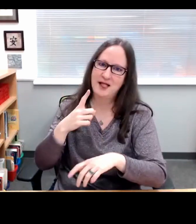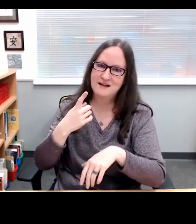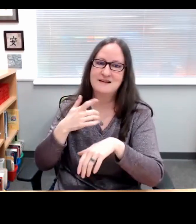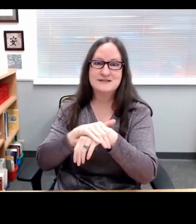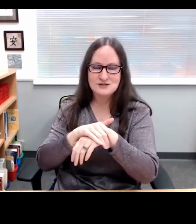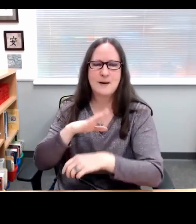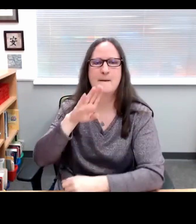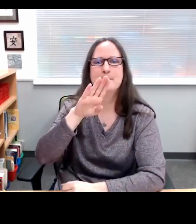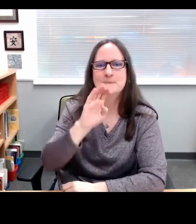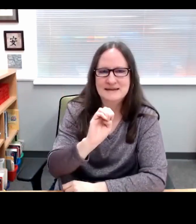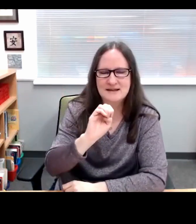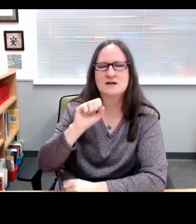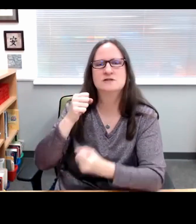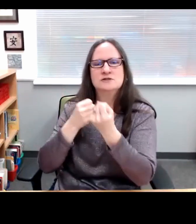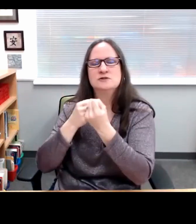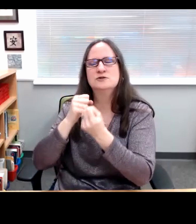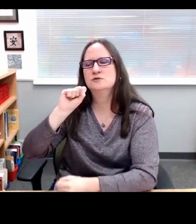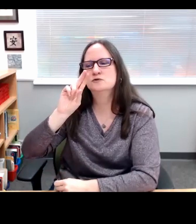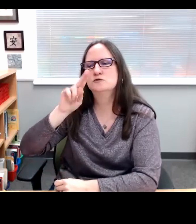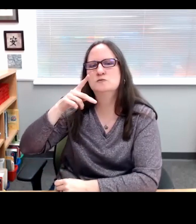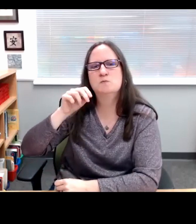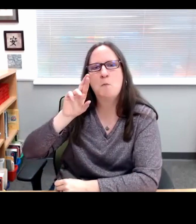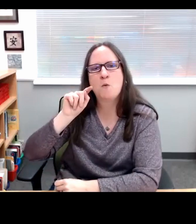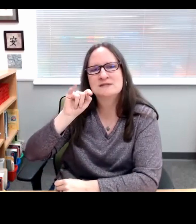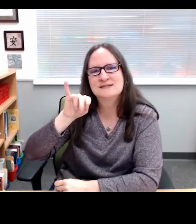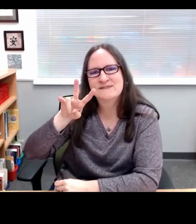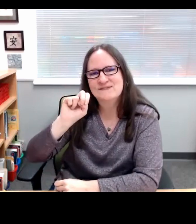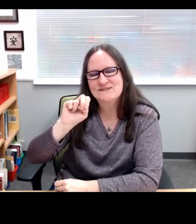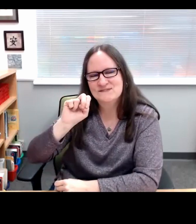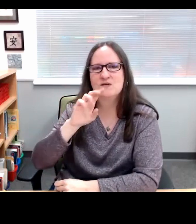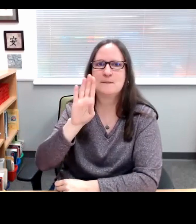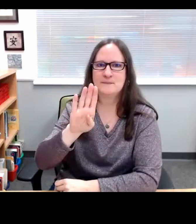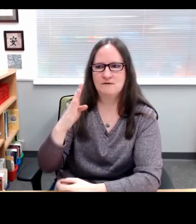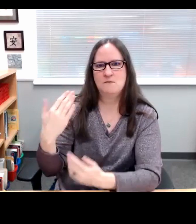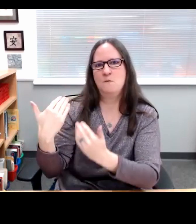the handshape truthfully would be B as in supportive.